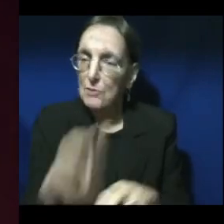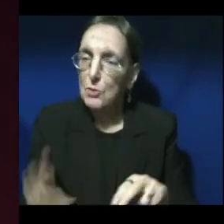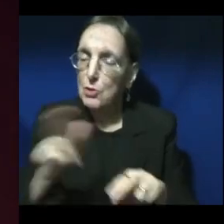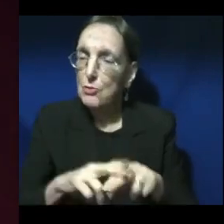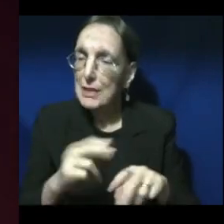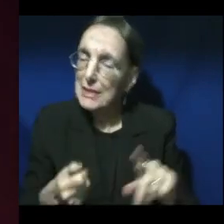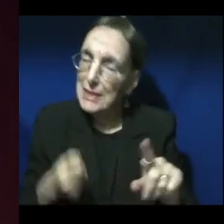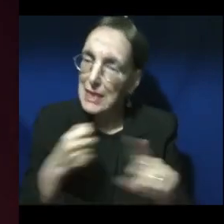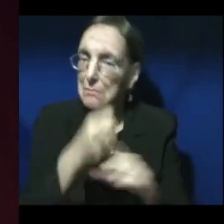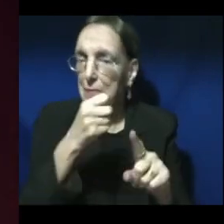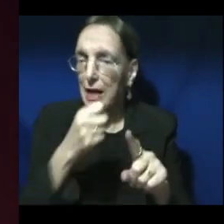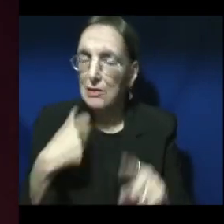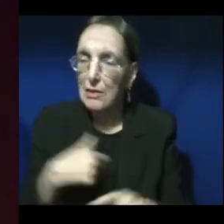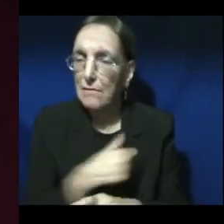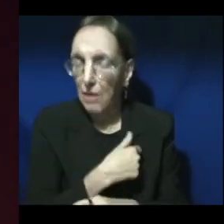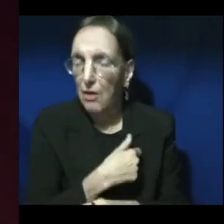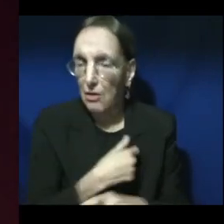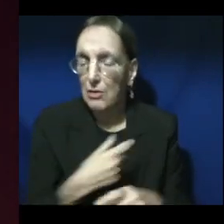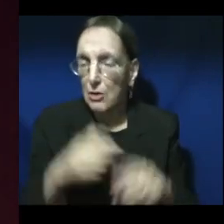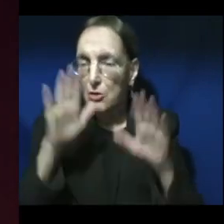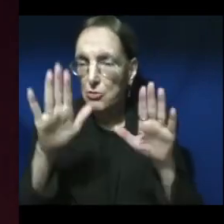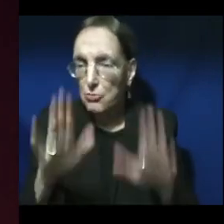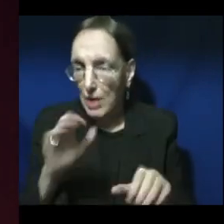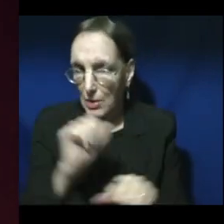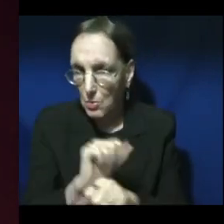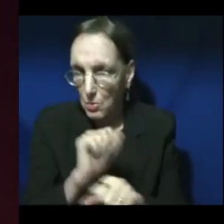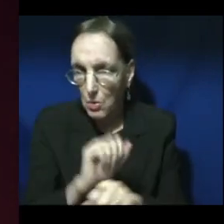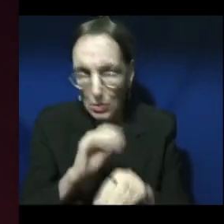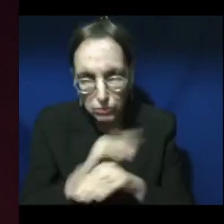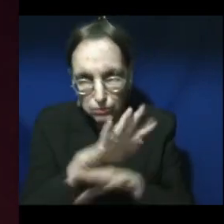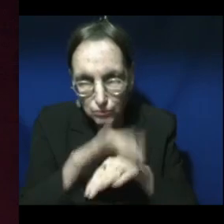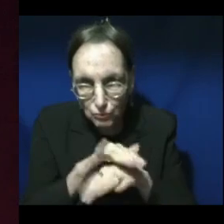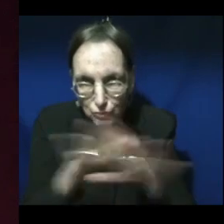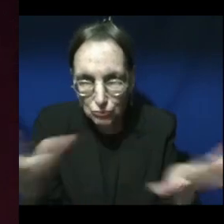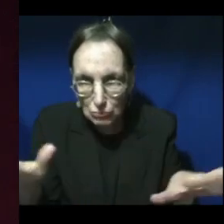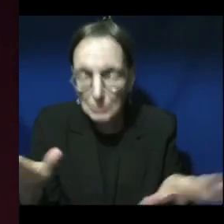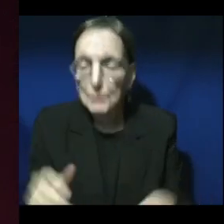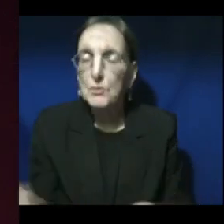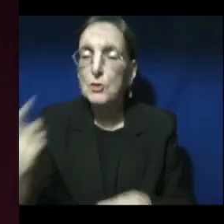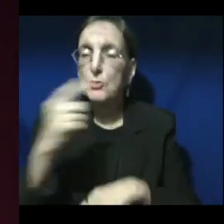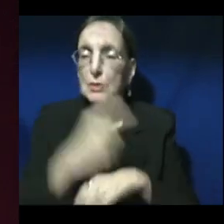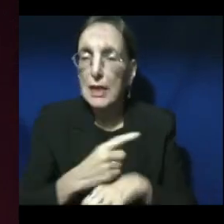we’re doing. And so today I’m going to talk about a way that we can do that, a way that